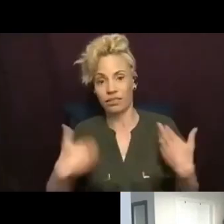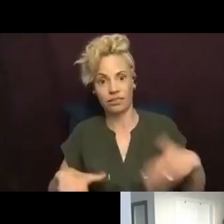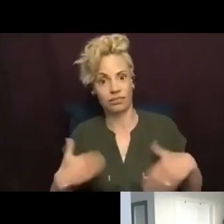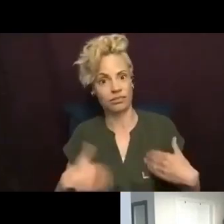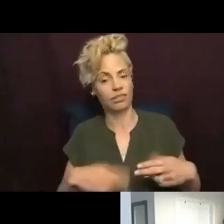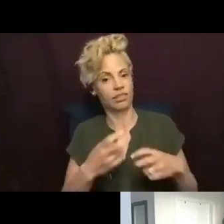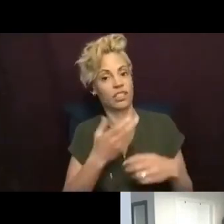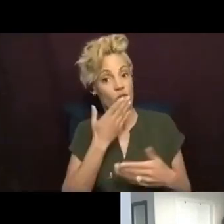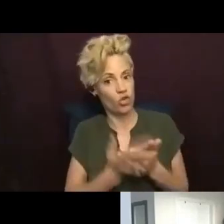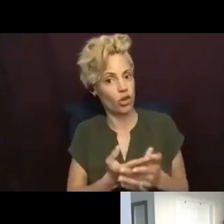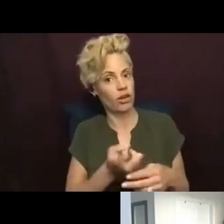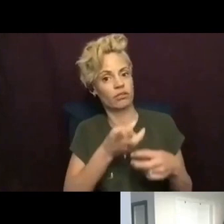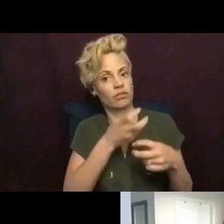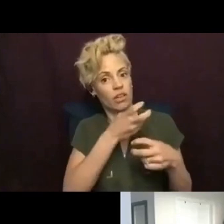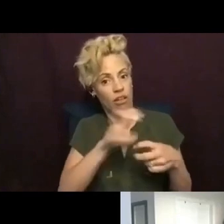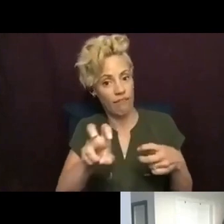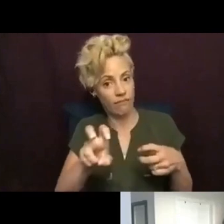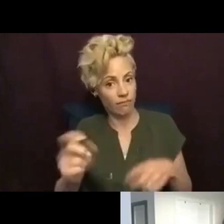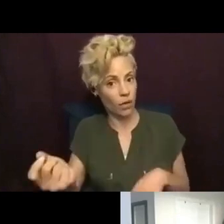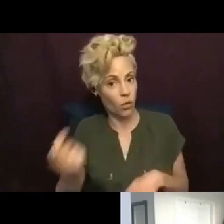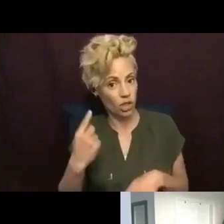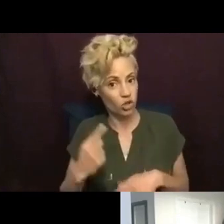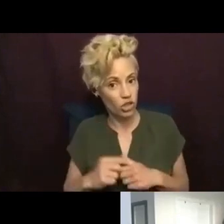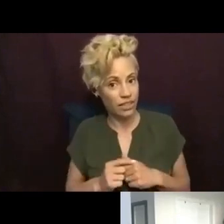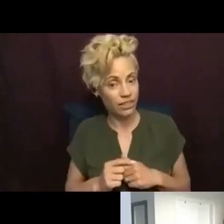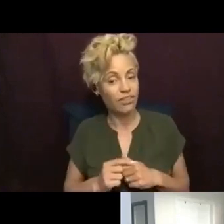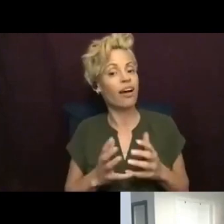because I think so much of it depends on the work